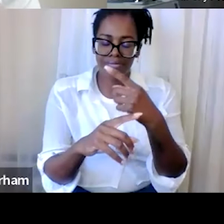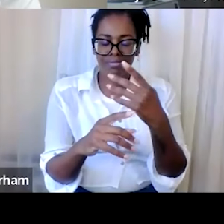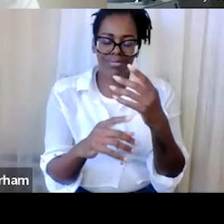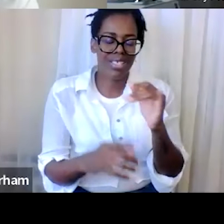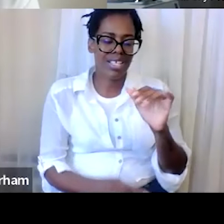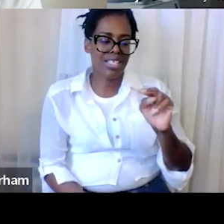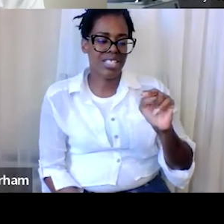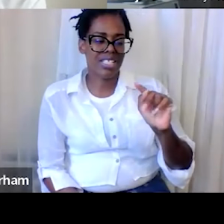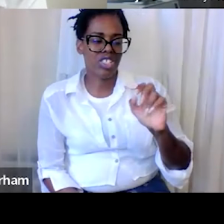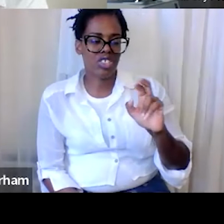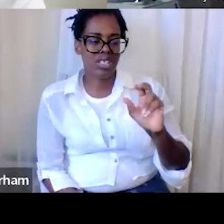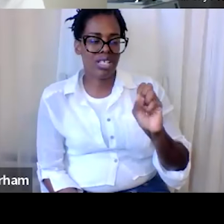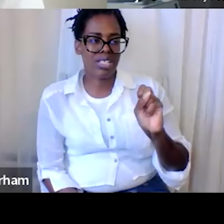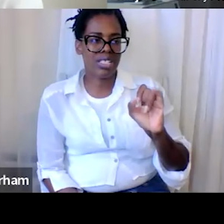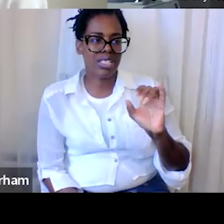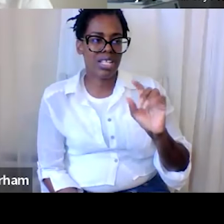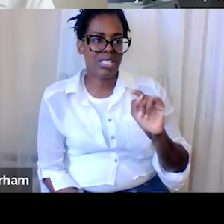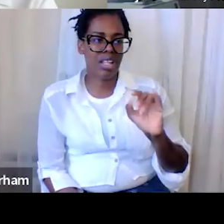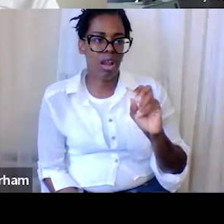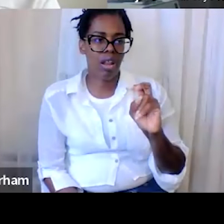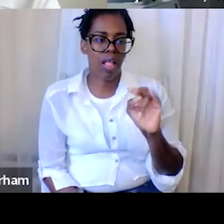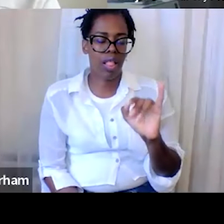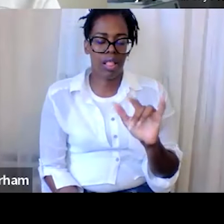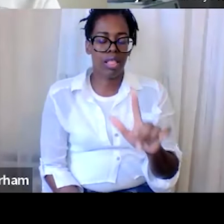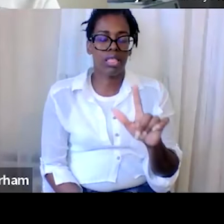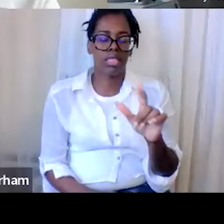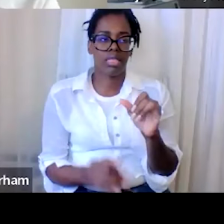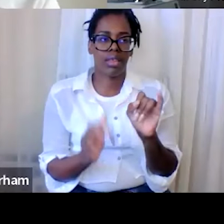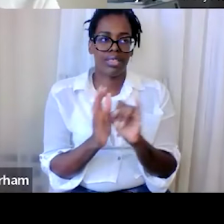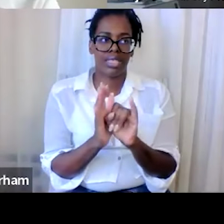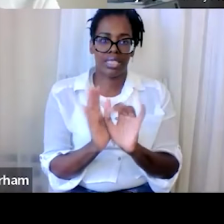with their military cultural identity is intersectional with their lived experience,